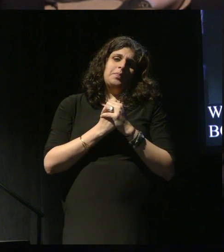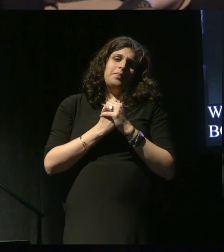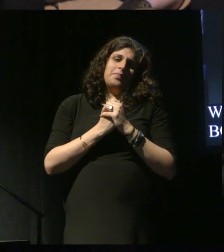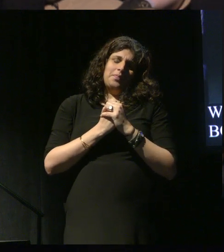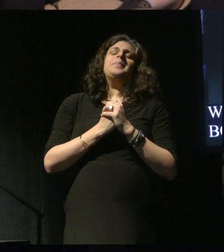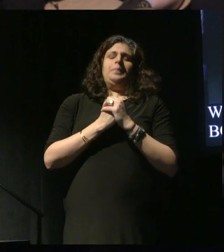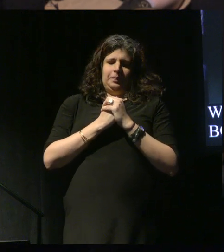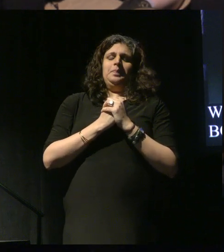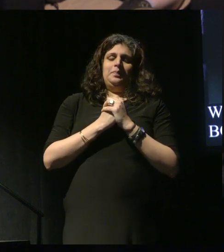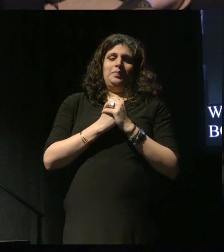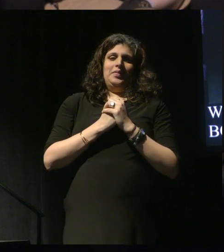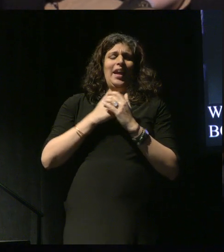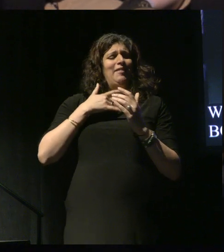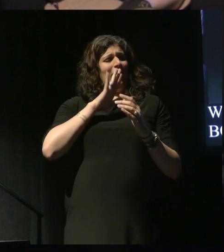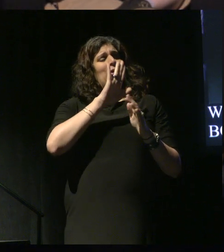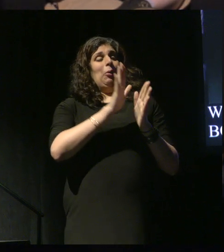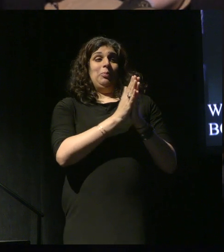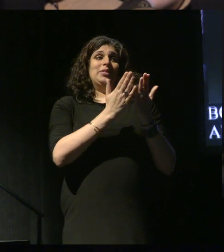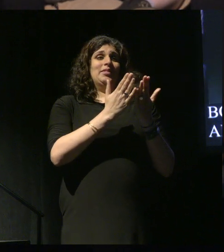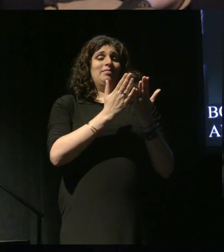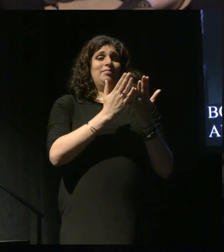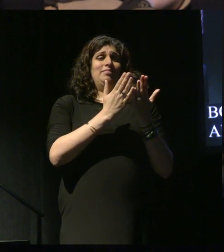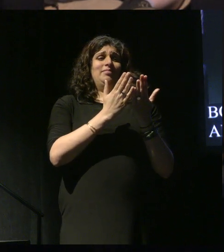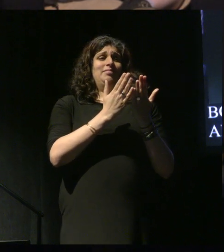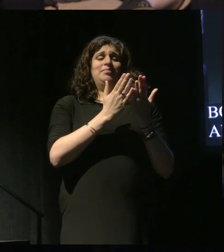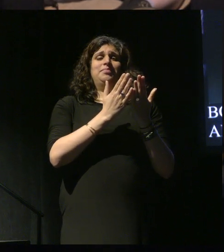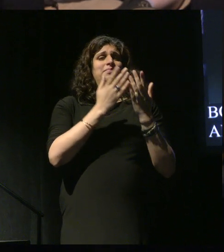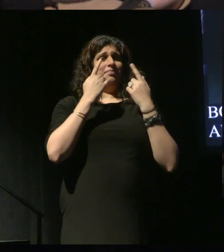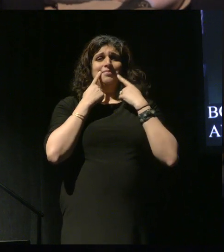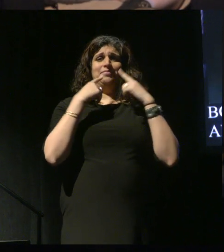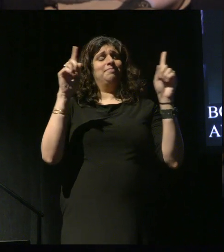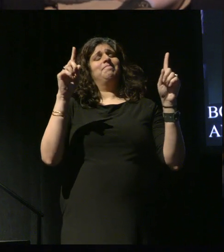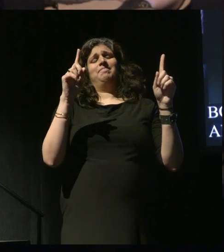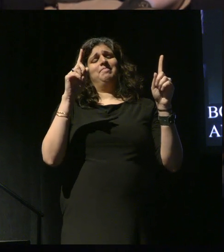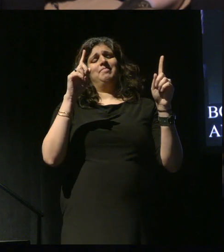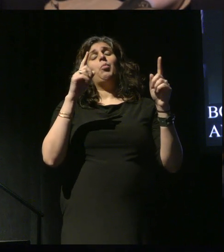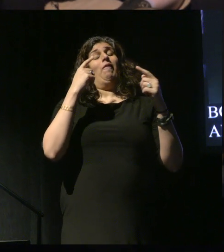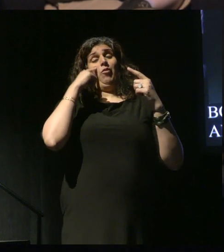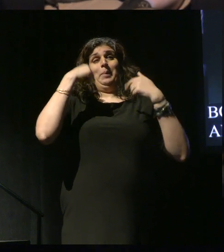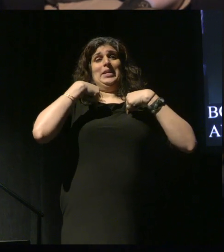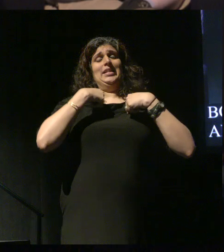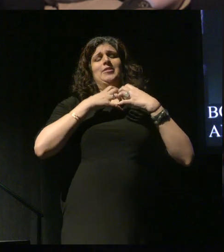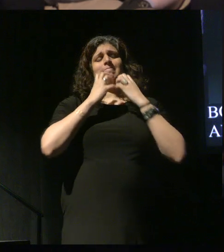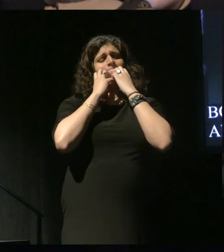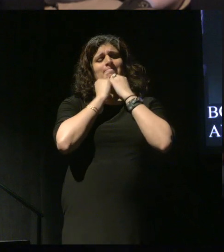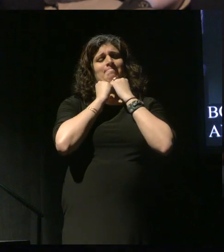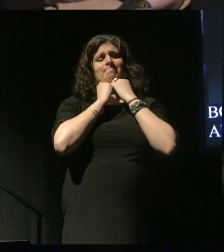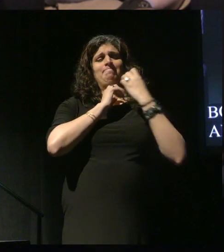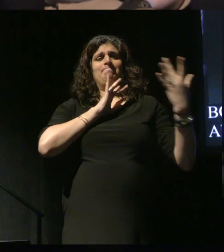And I feel like your book has done that for me. And I will continue, you know, like I read it